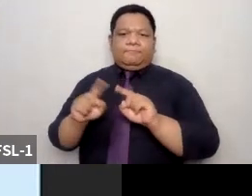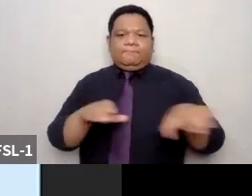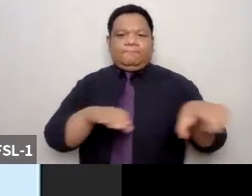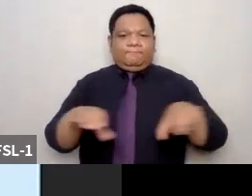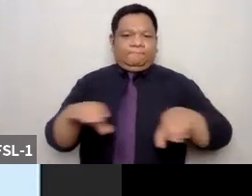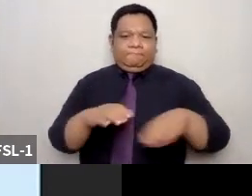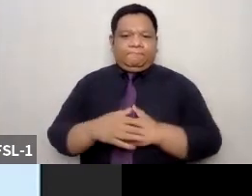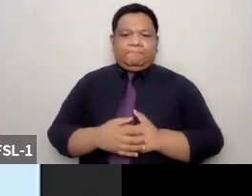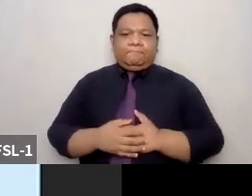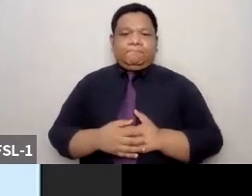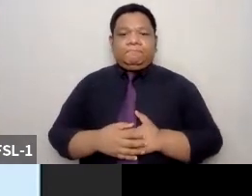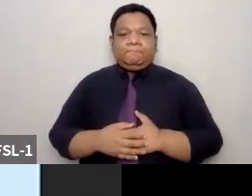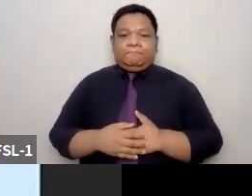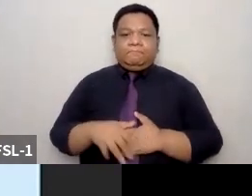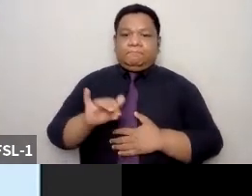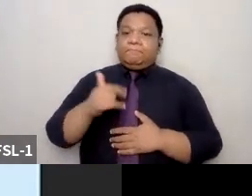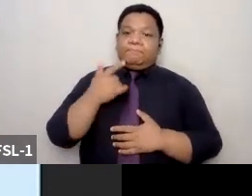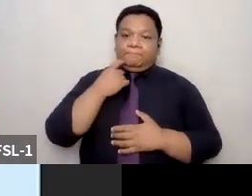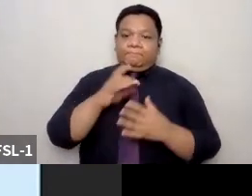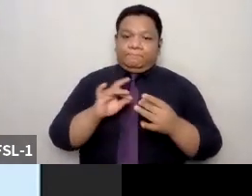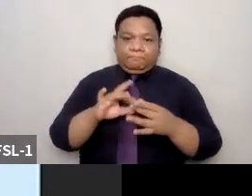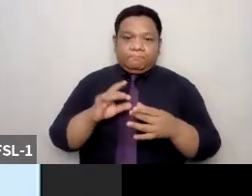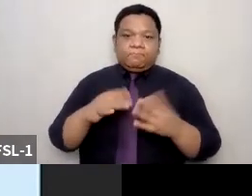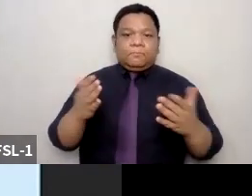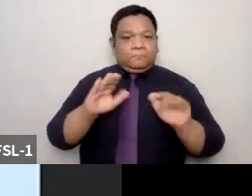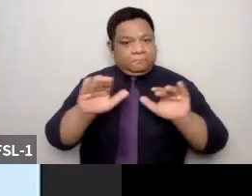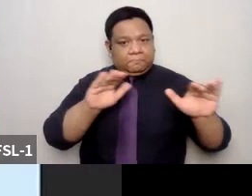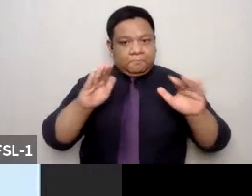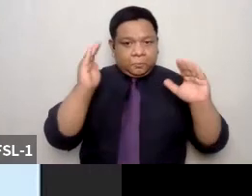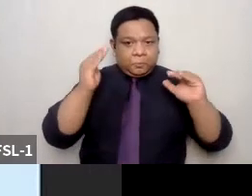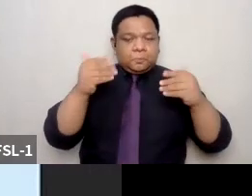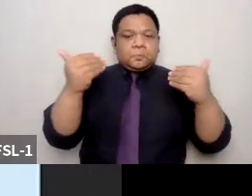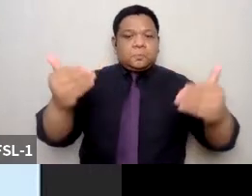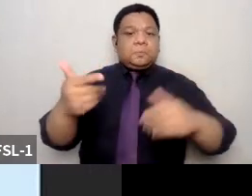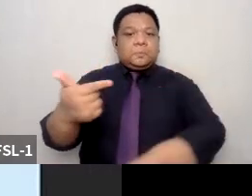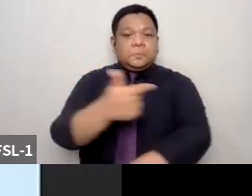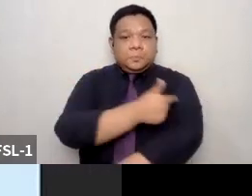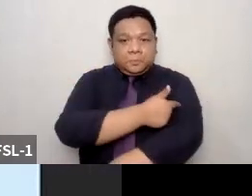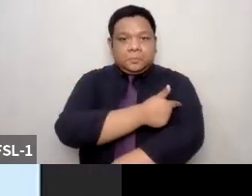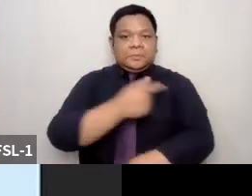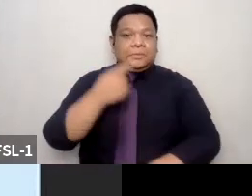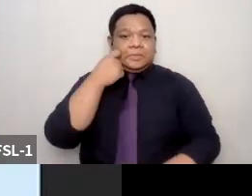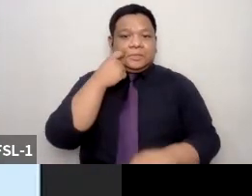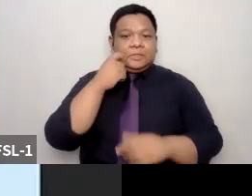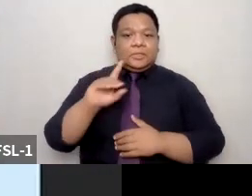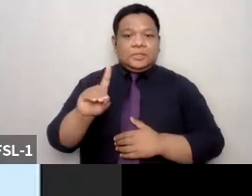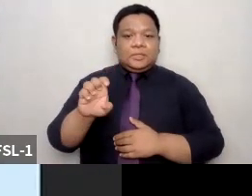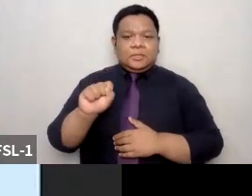And as mentioned, be vaccinated. Desiree mentioned, why are you taking care?